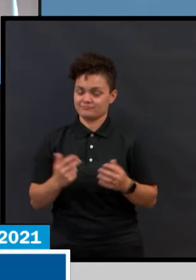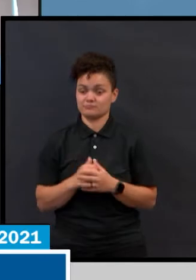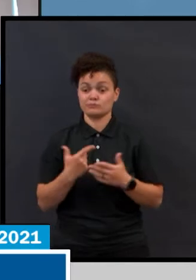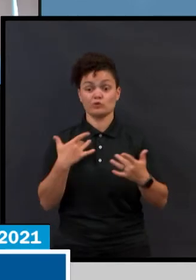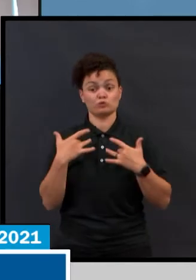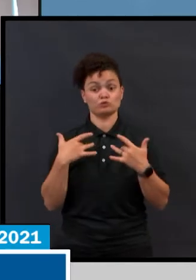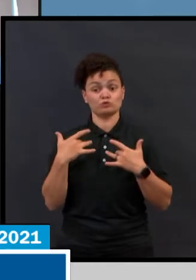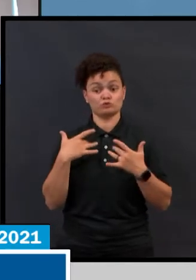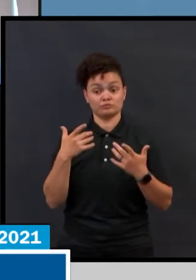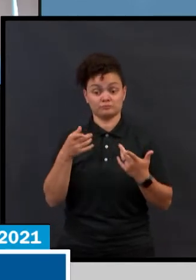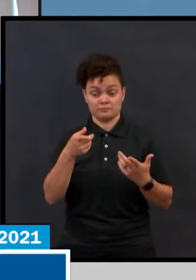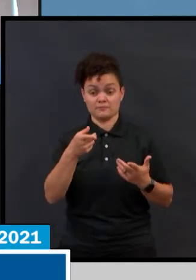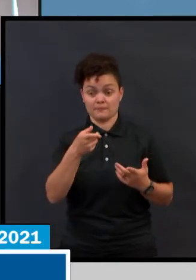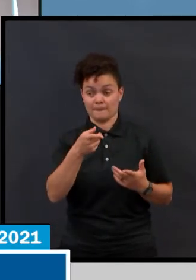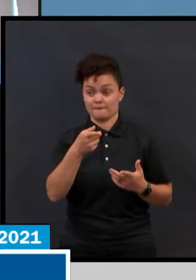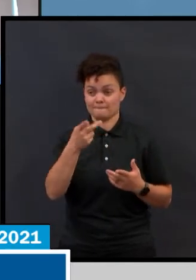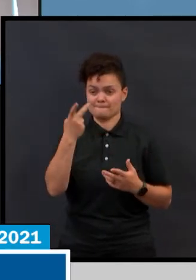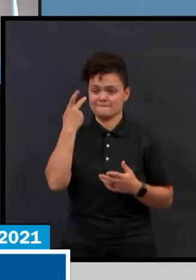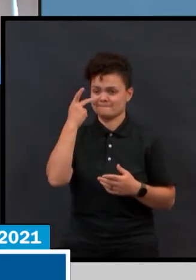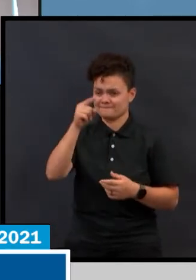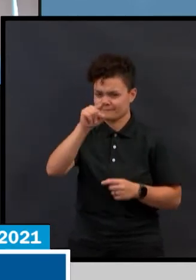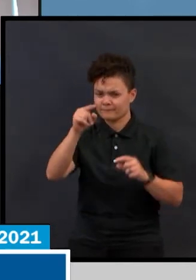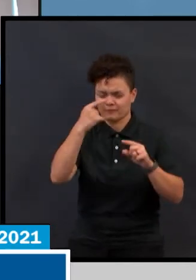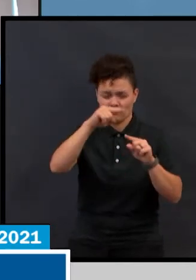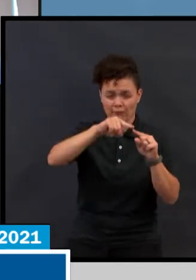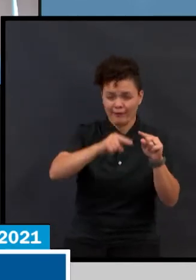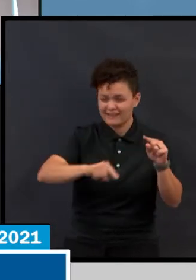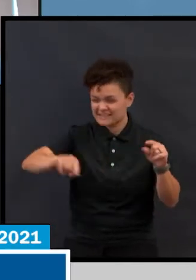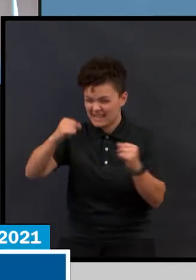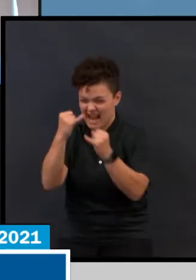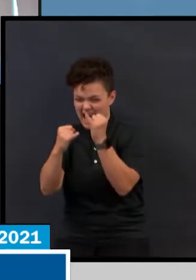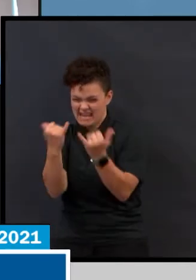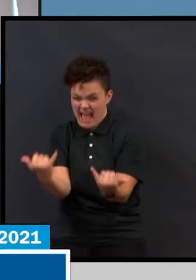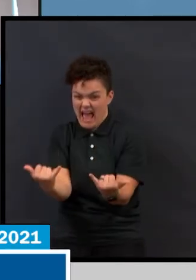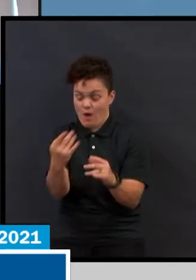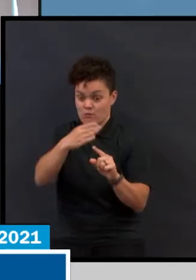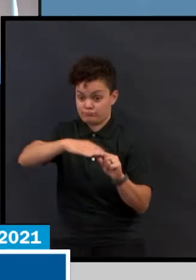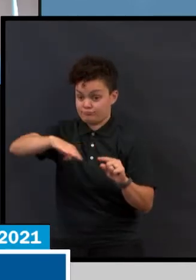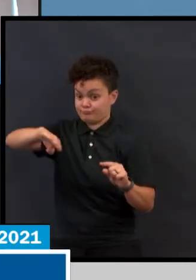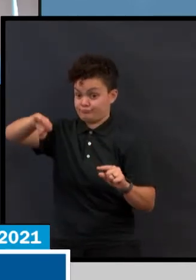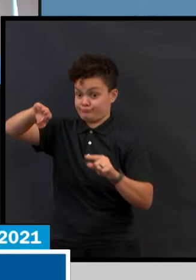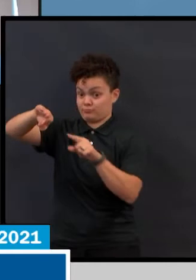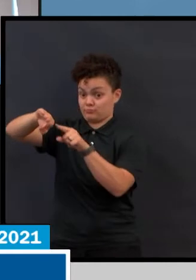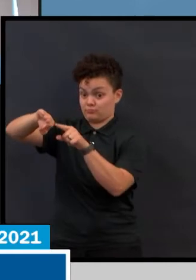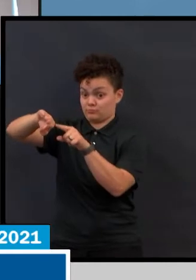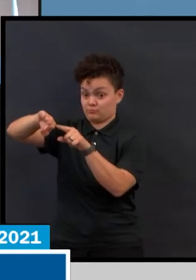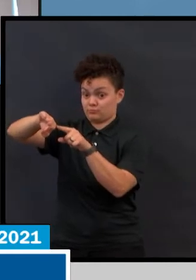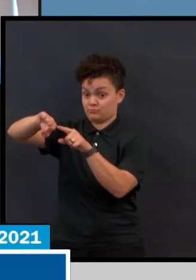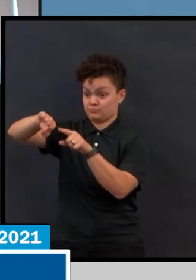of this uh at the end of this curve here we have more cases now than we had last year at this time